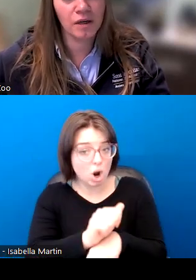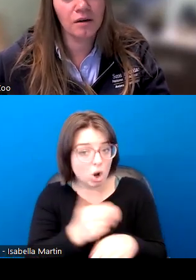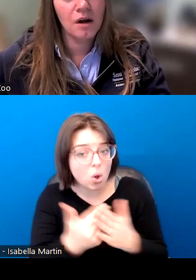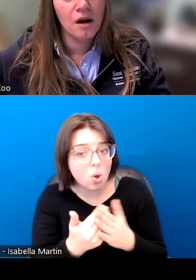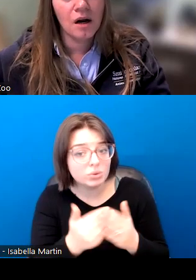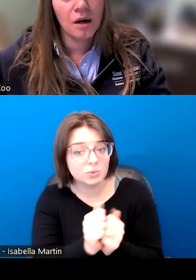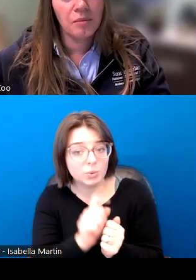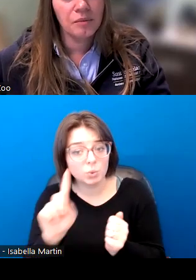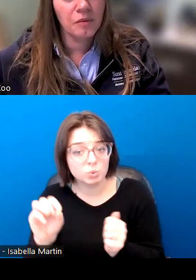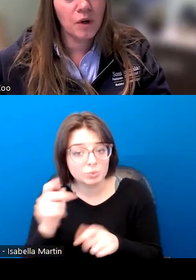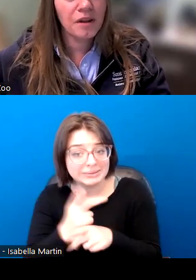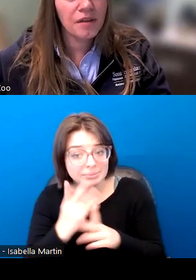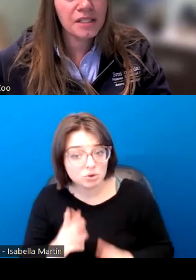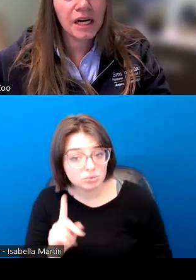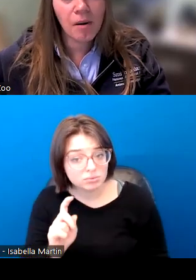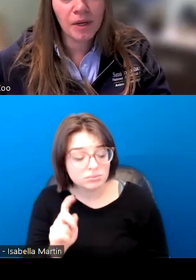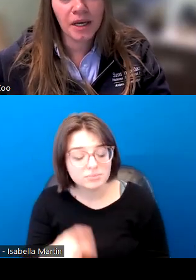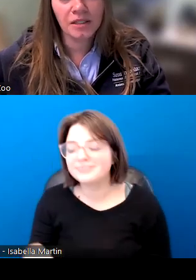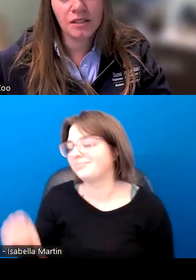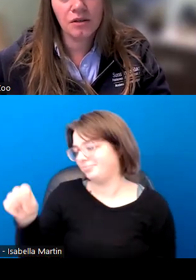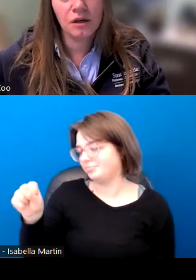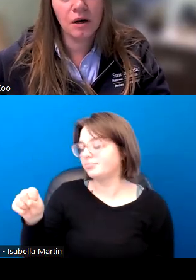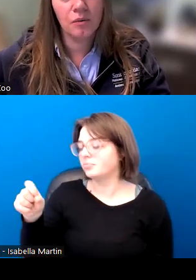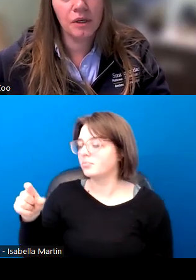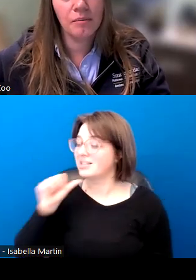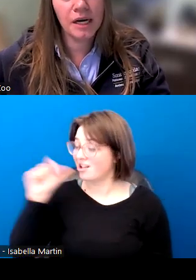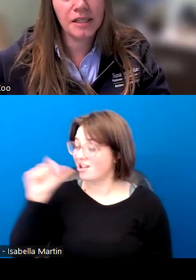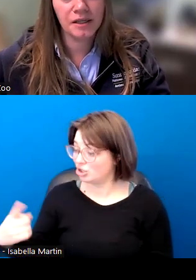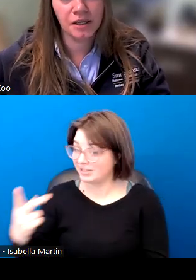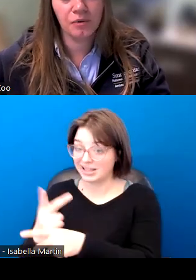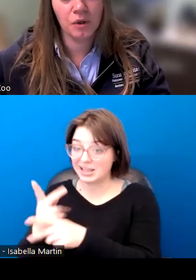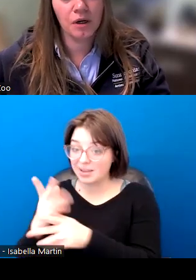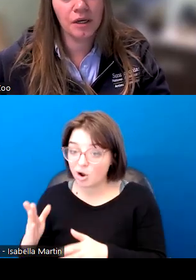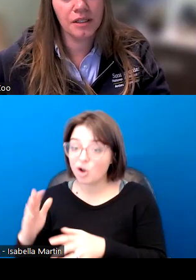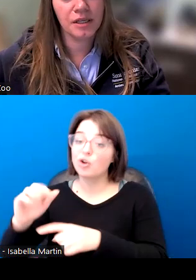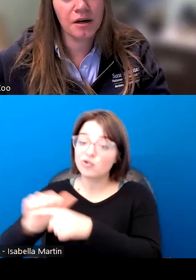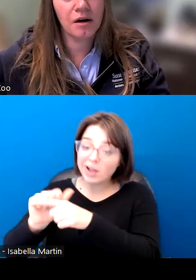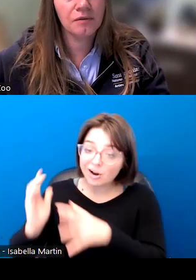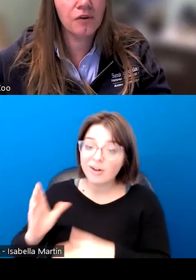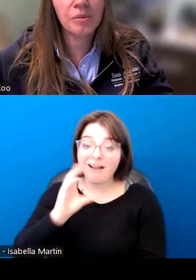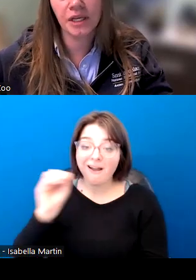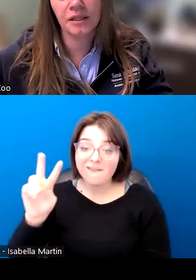well. Um one of the things that I come up against um in my day-to-day work is that i'll formulate